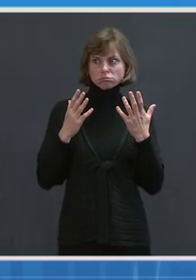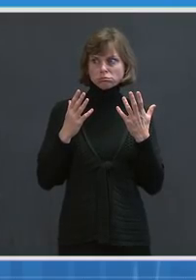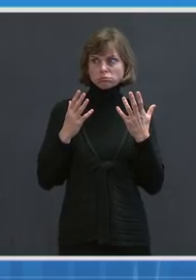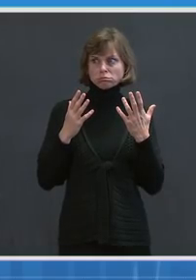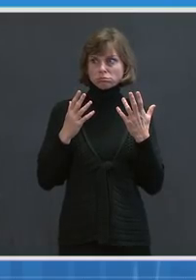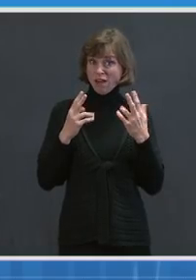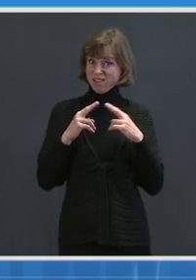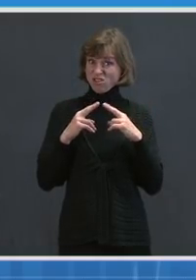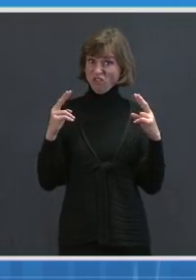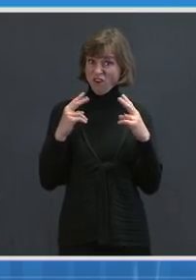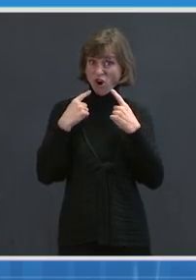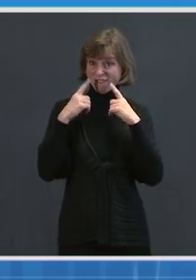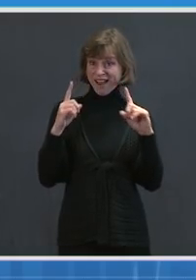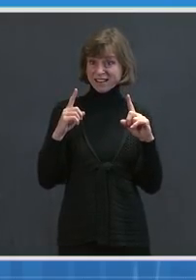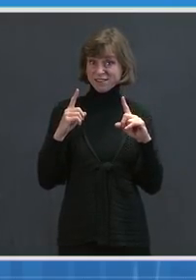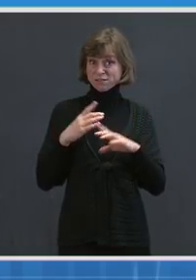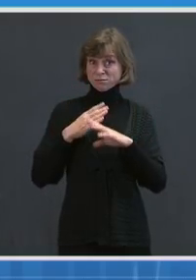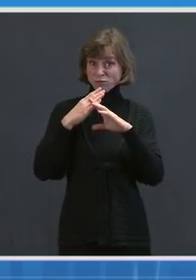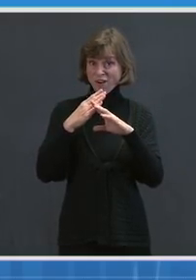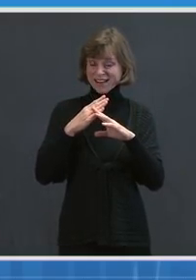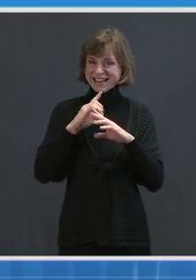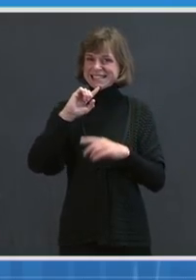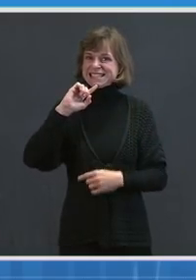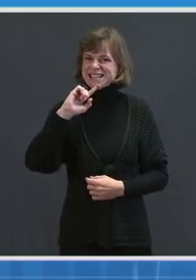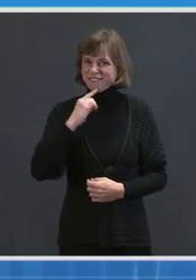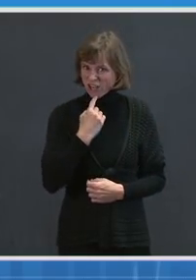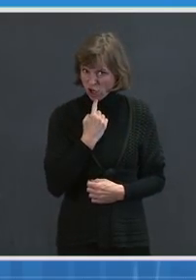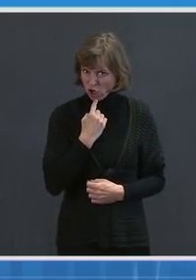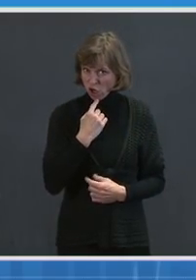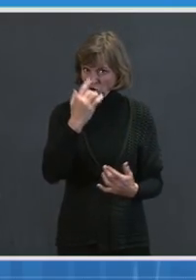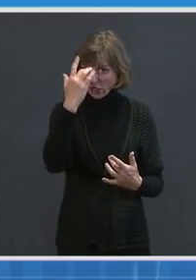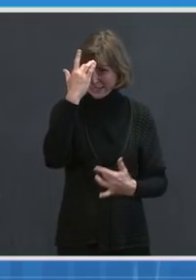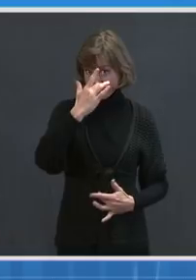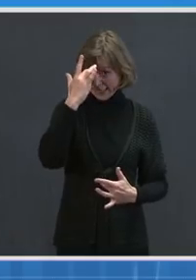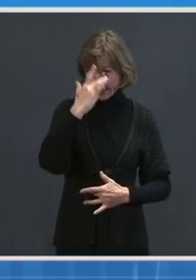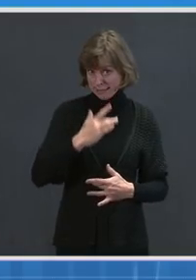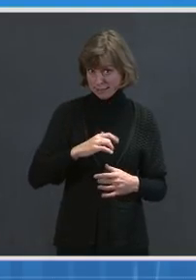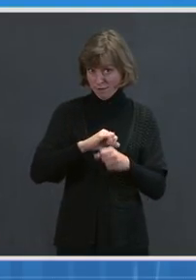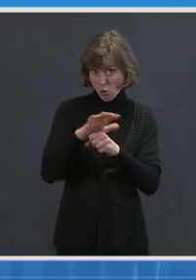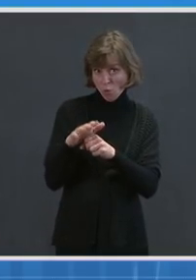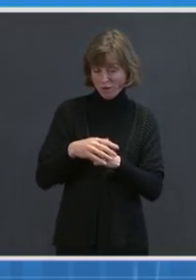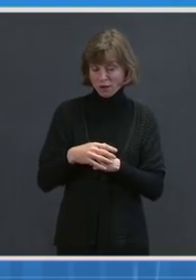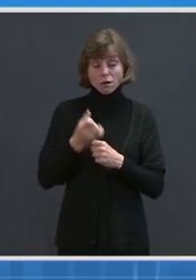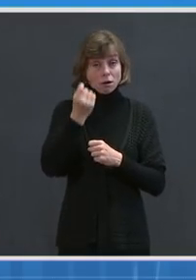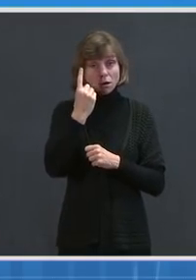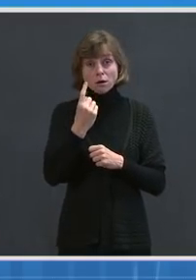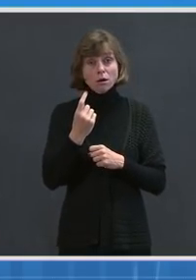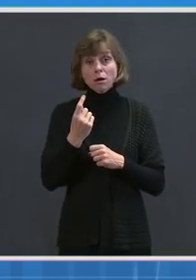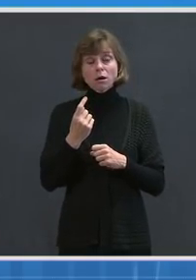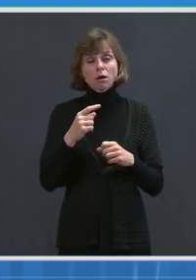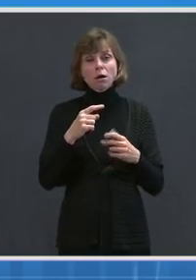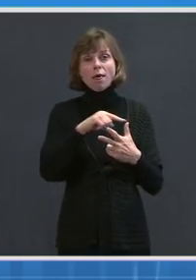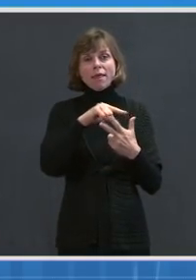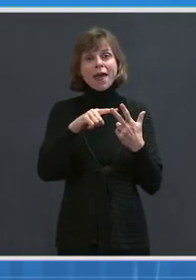in preventing severe disease, and particularly preventing hospitalizations and deaths.